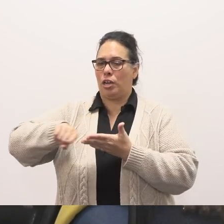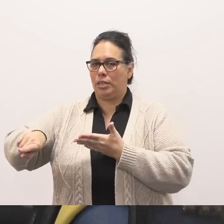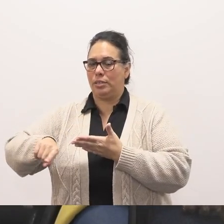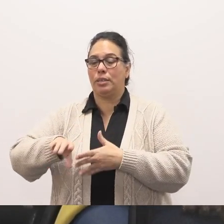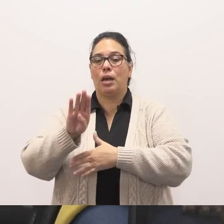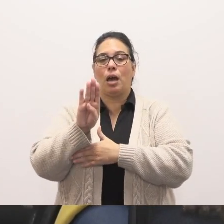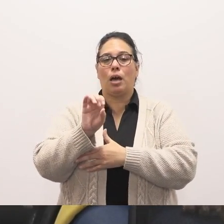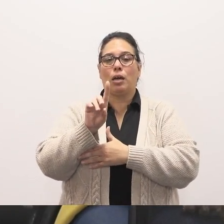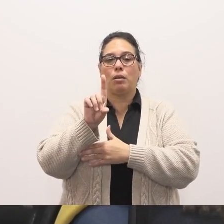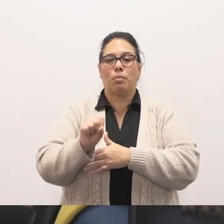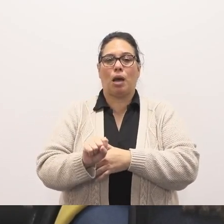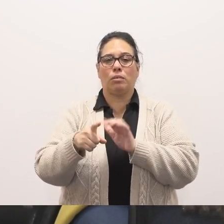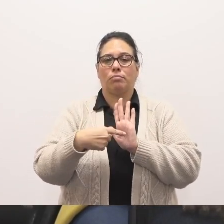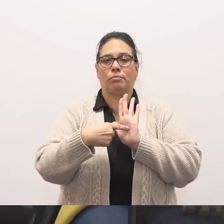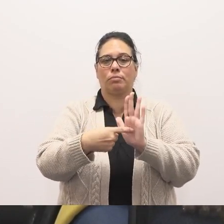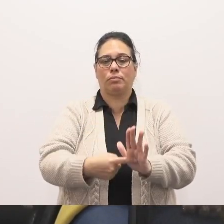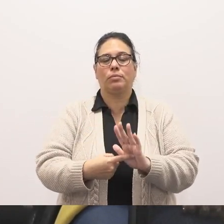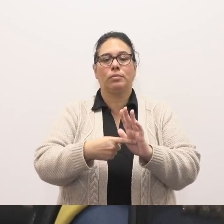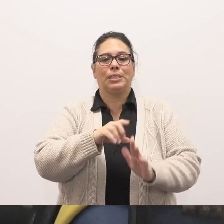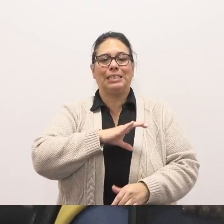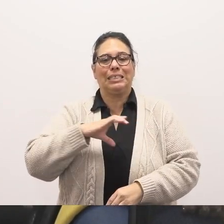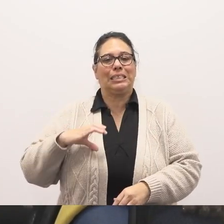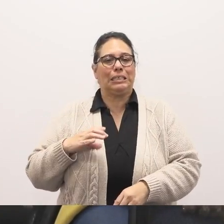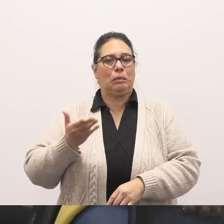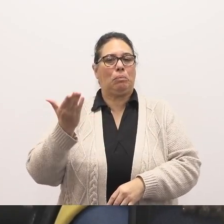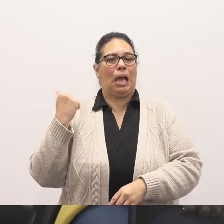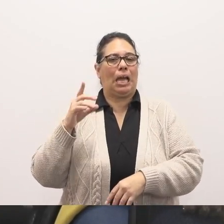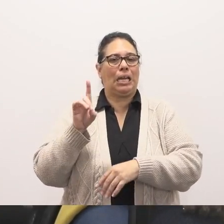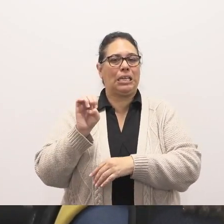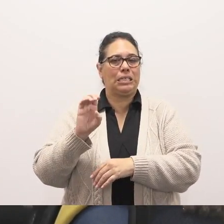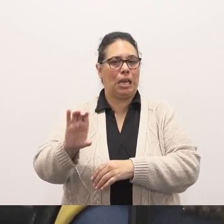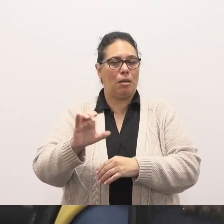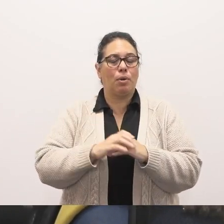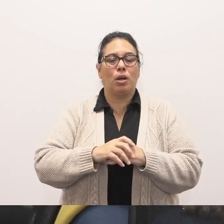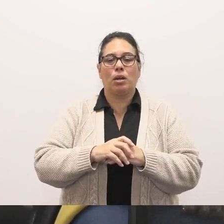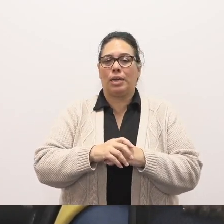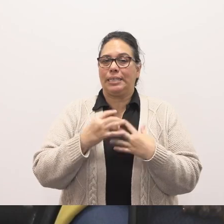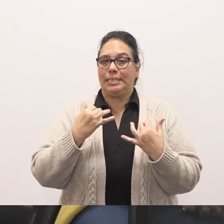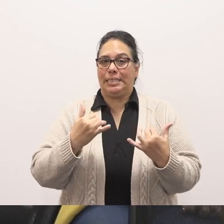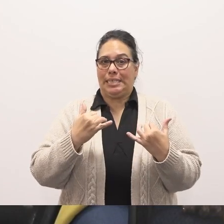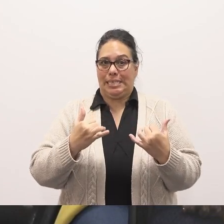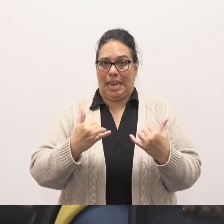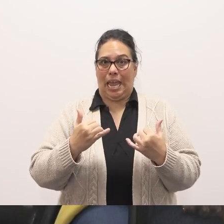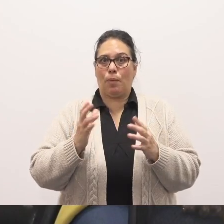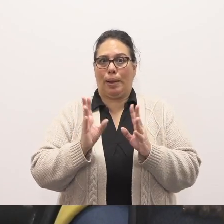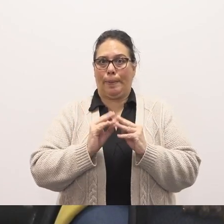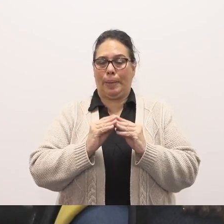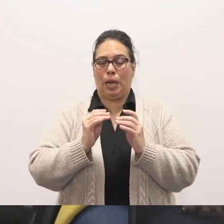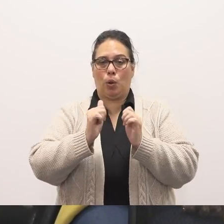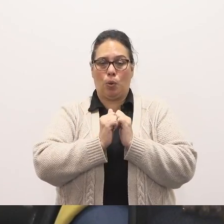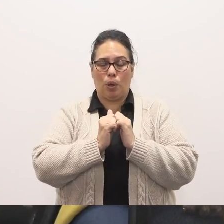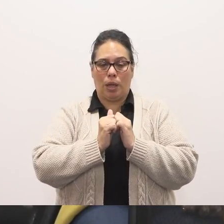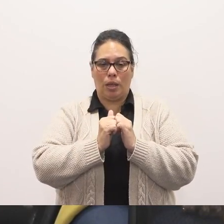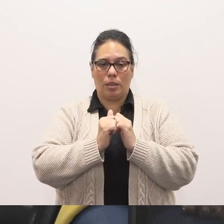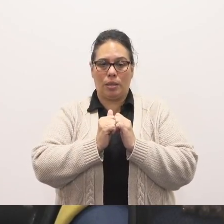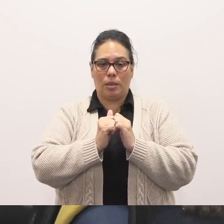to the citizens oversight committee back in December and earlier today we did meet with the... See if I get this right,